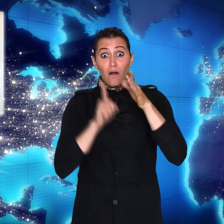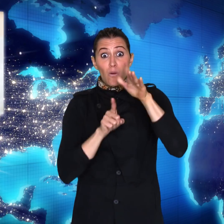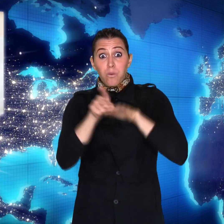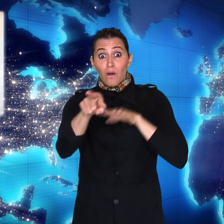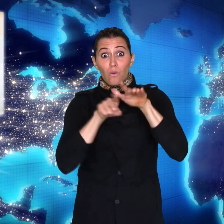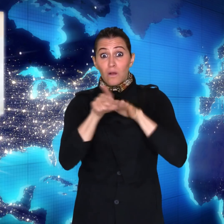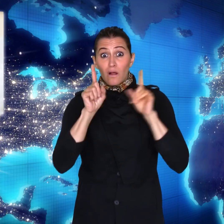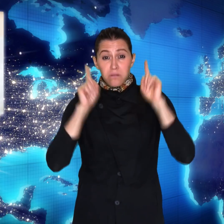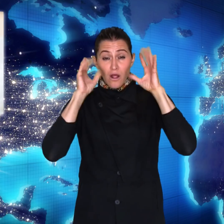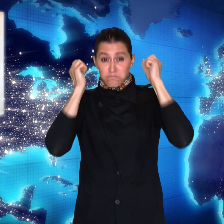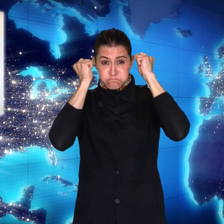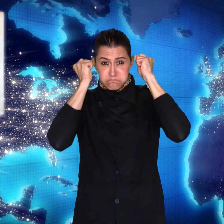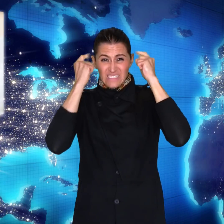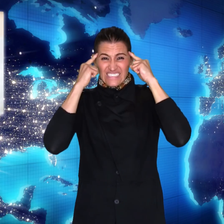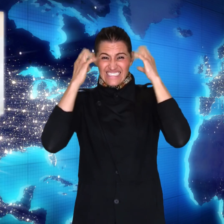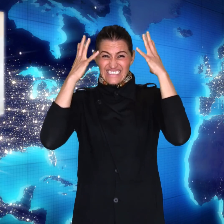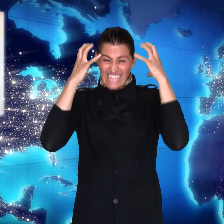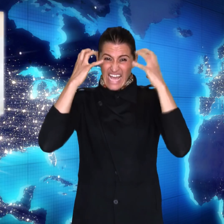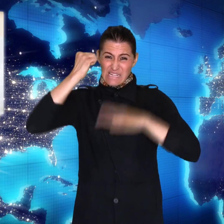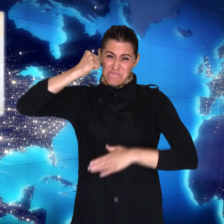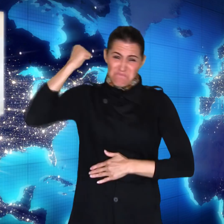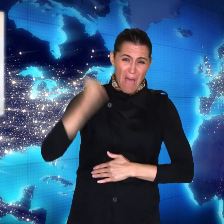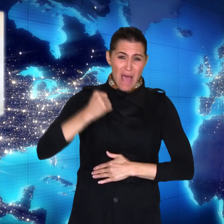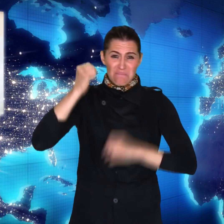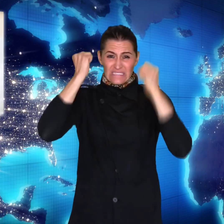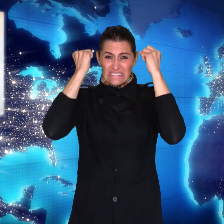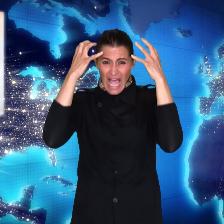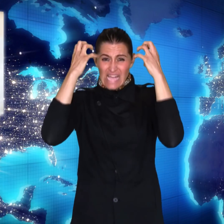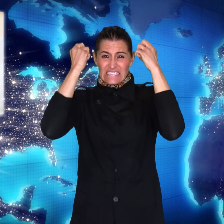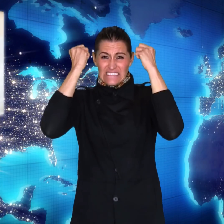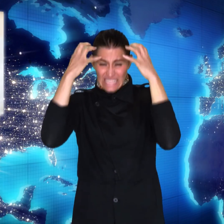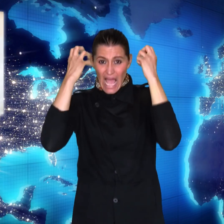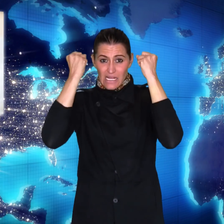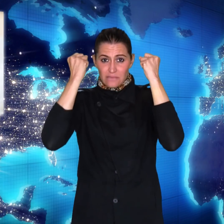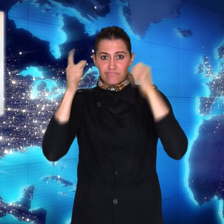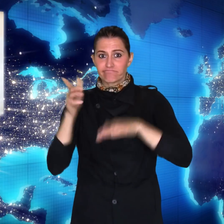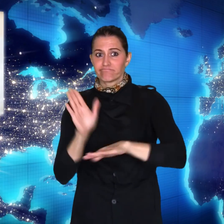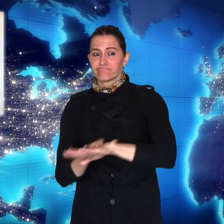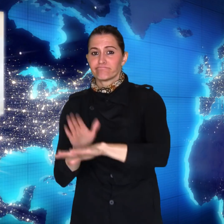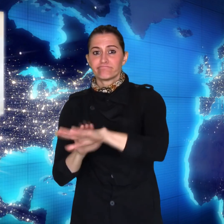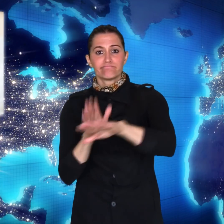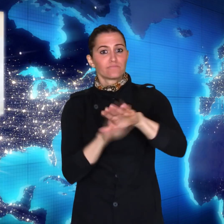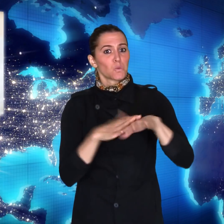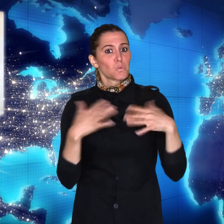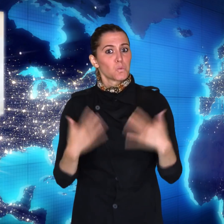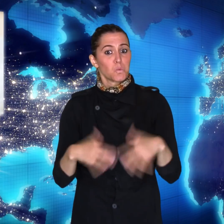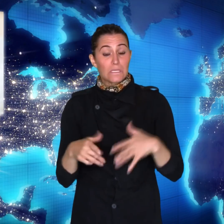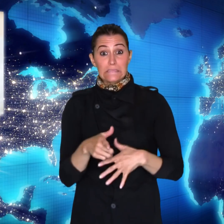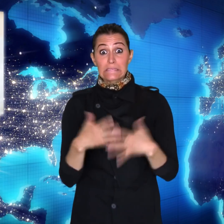This serious health risk could cause